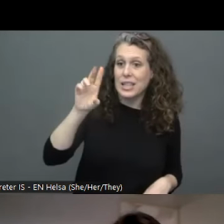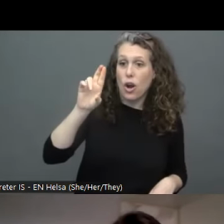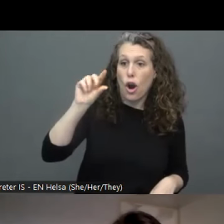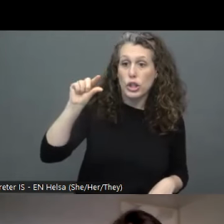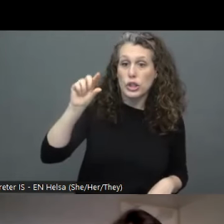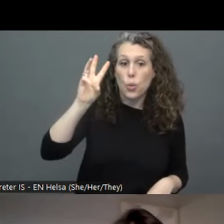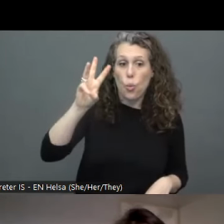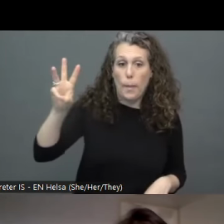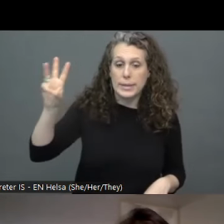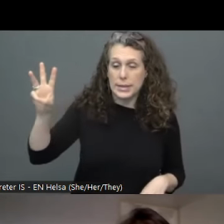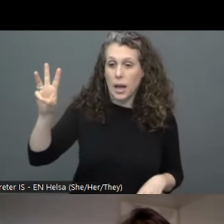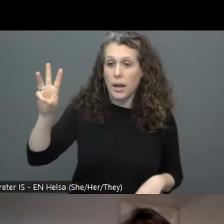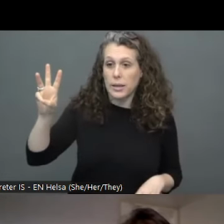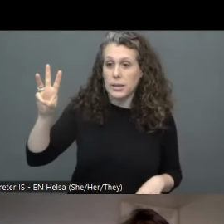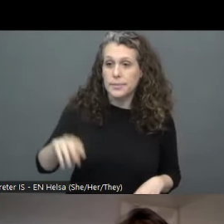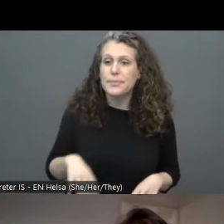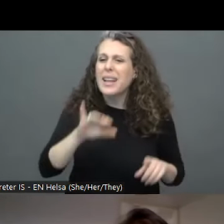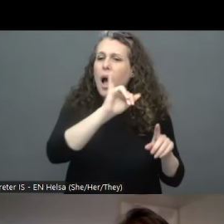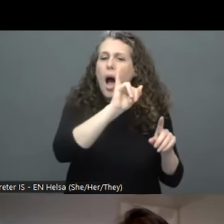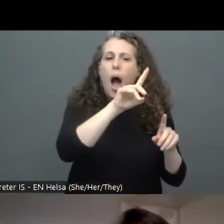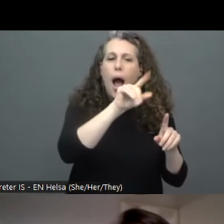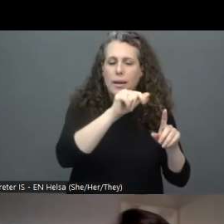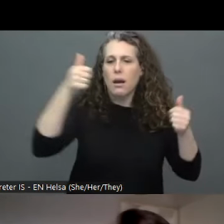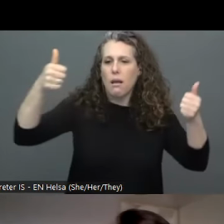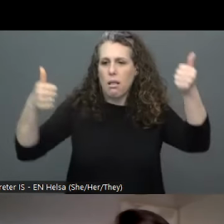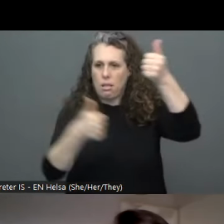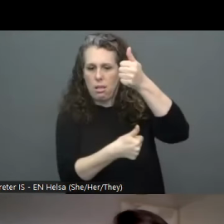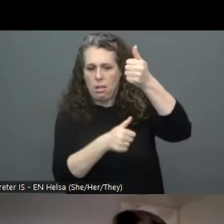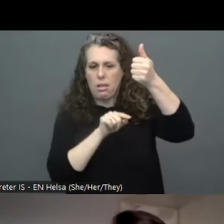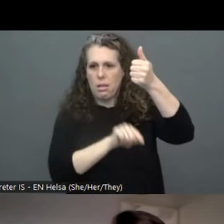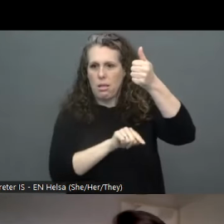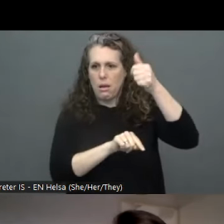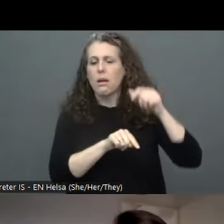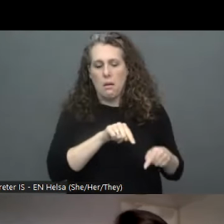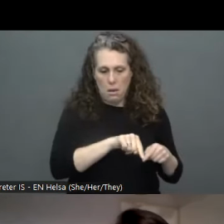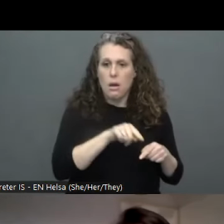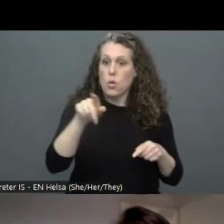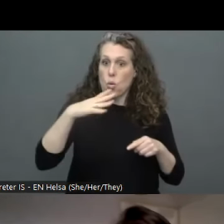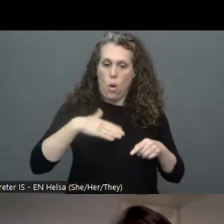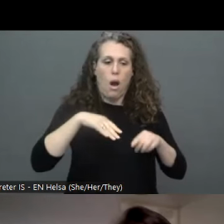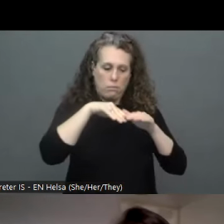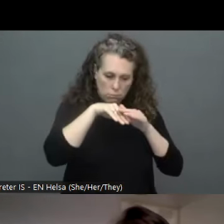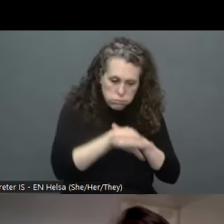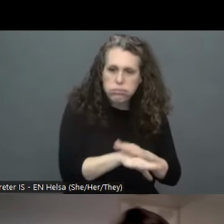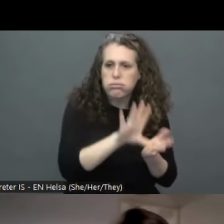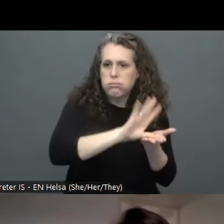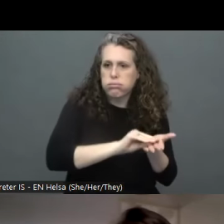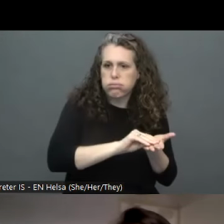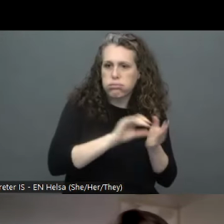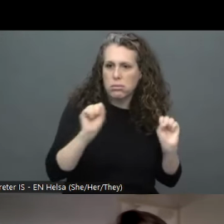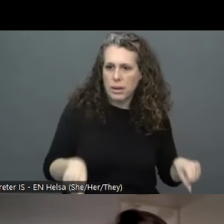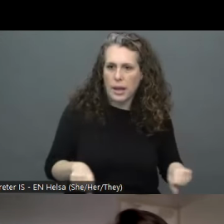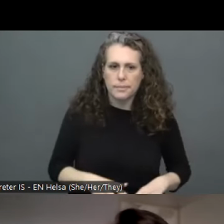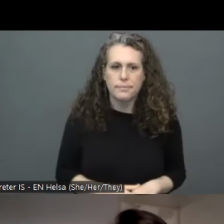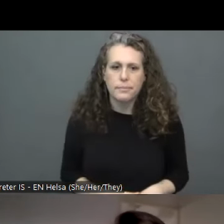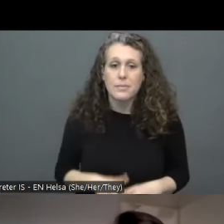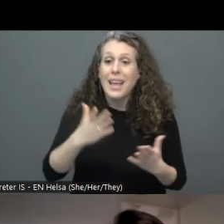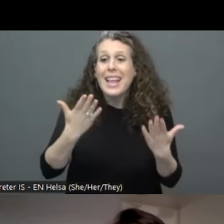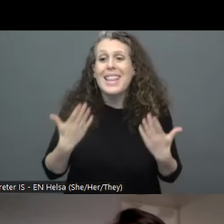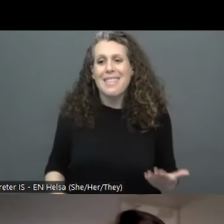we can put the link for people to access. For now it is only available in English. We are working on